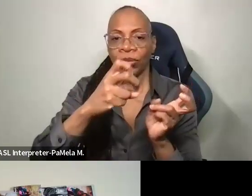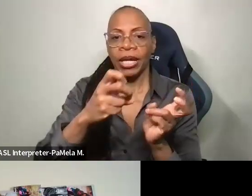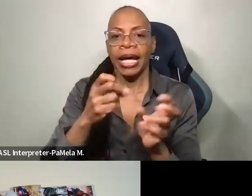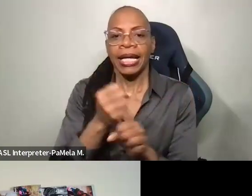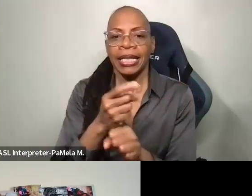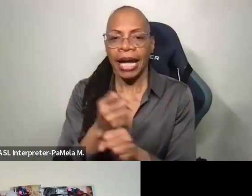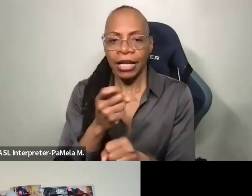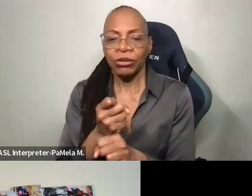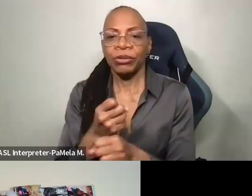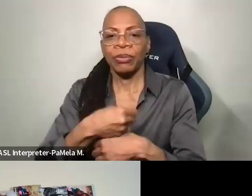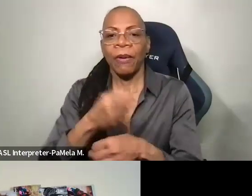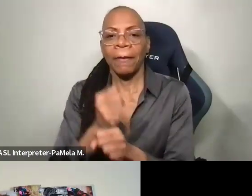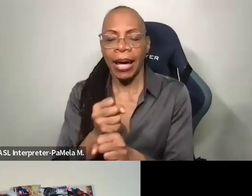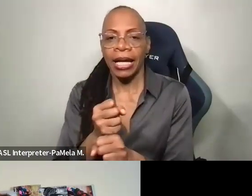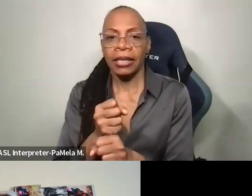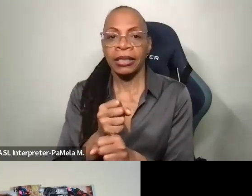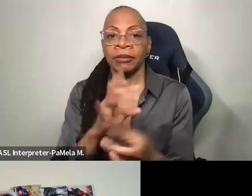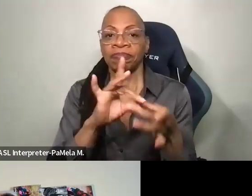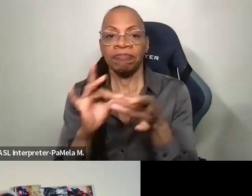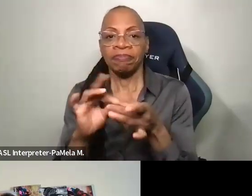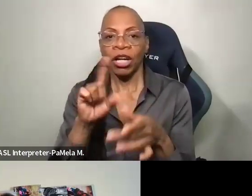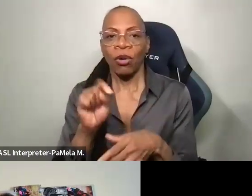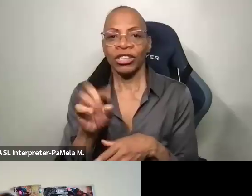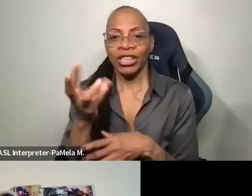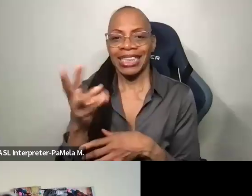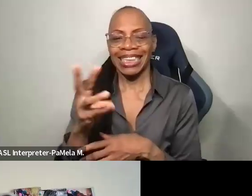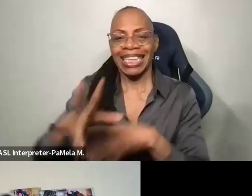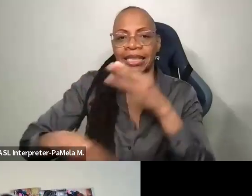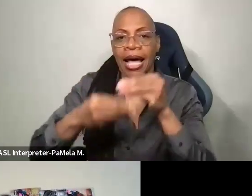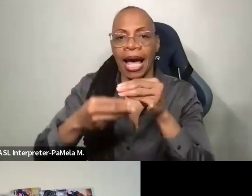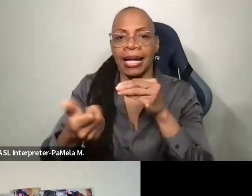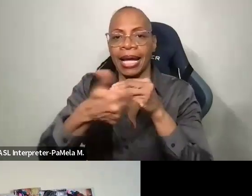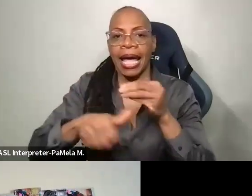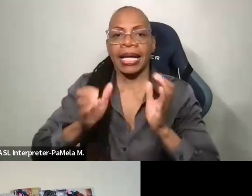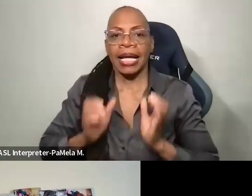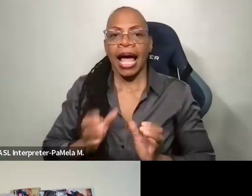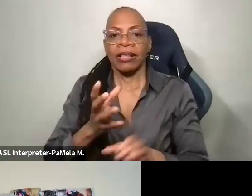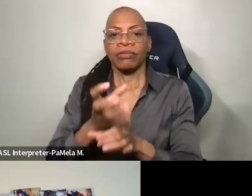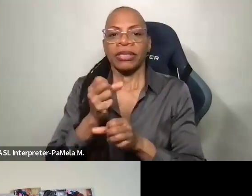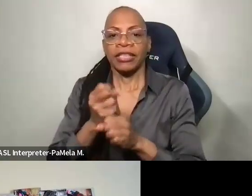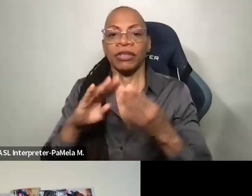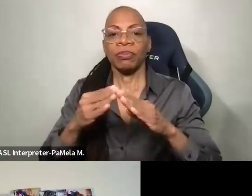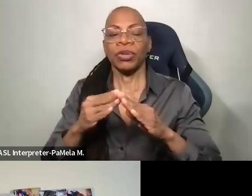to make to Question 16 is adding in any clients that were receiving community mental health services